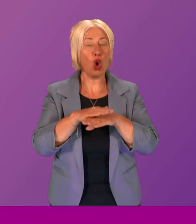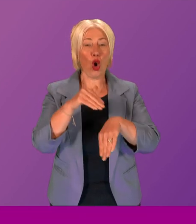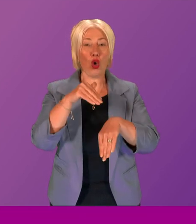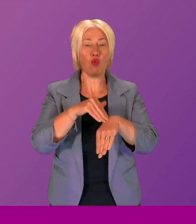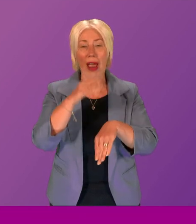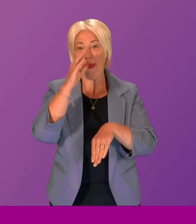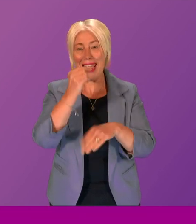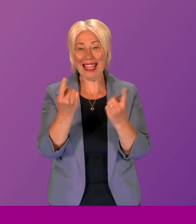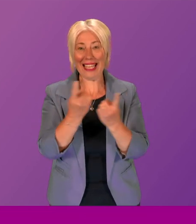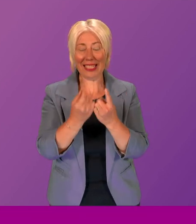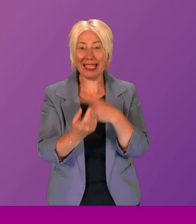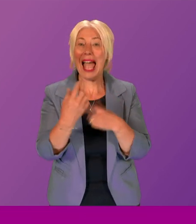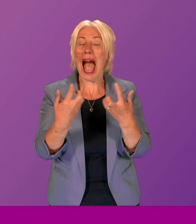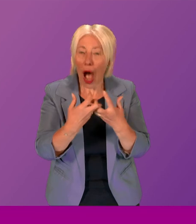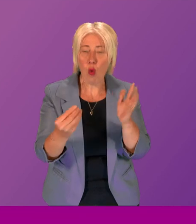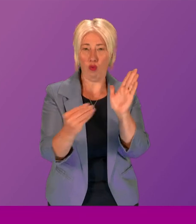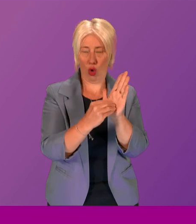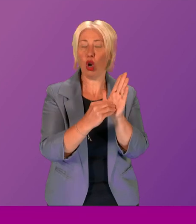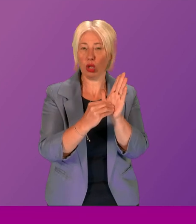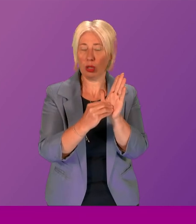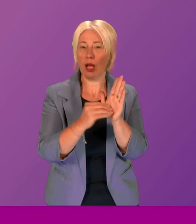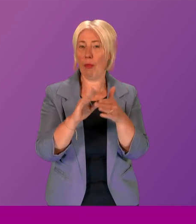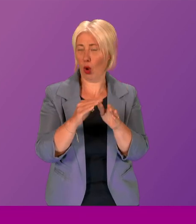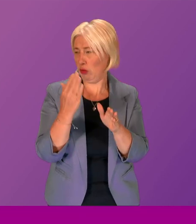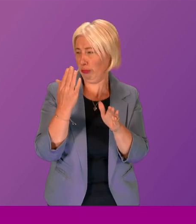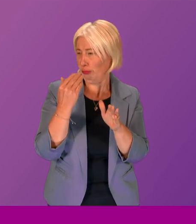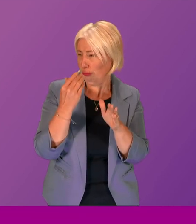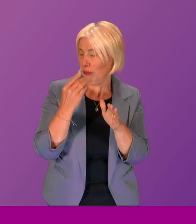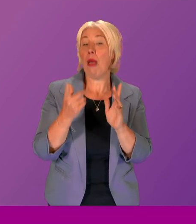are recorded, in cognisance of the changes that have been made in England and Wales.